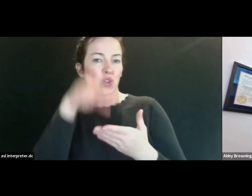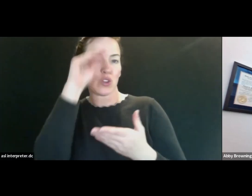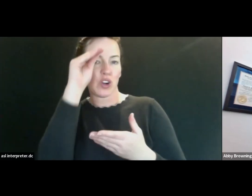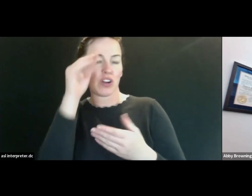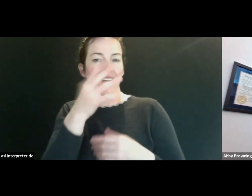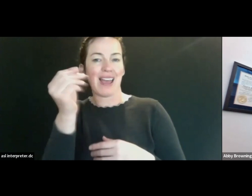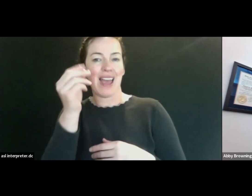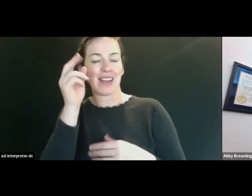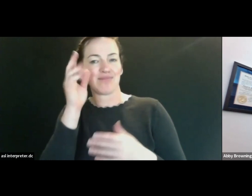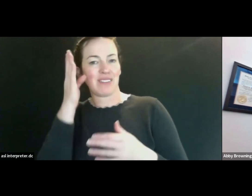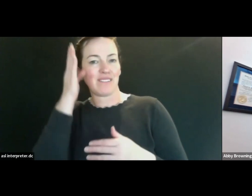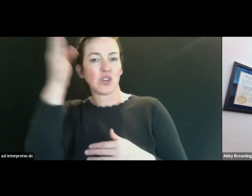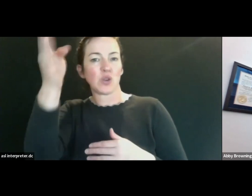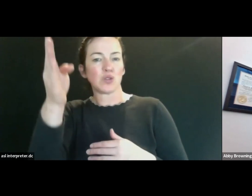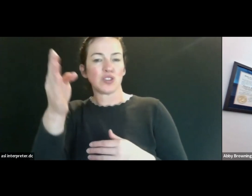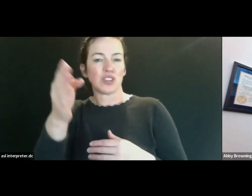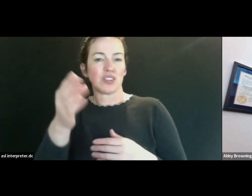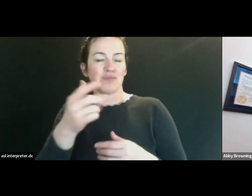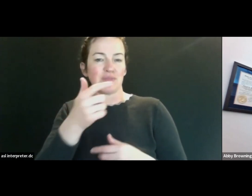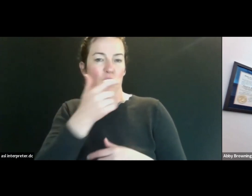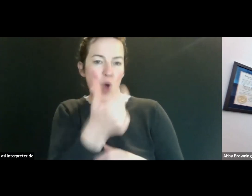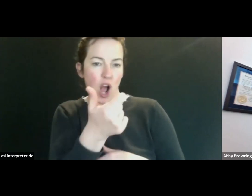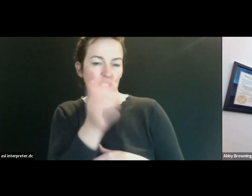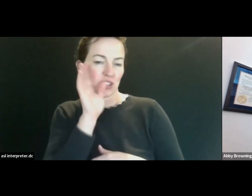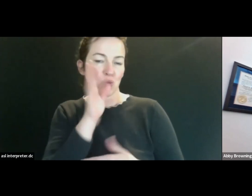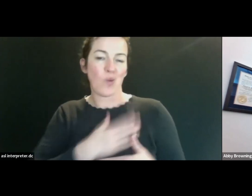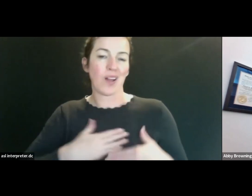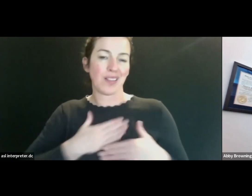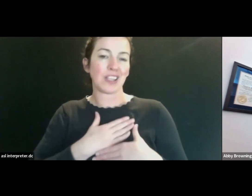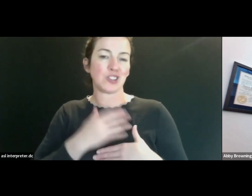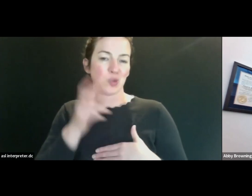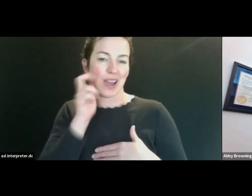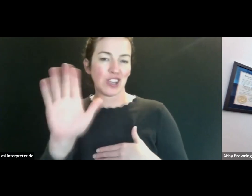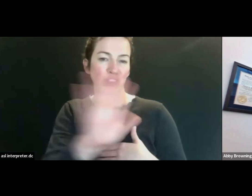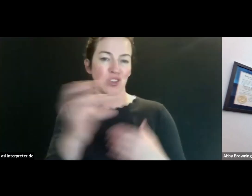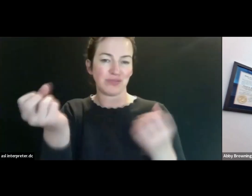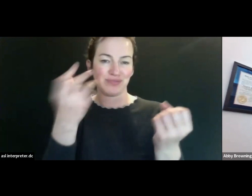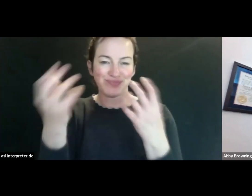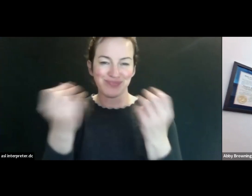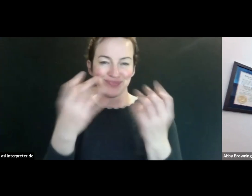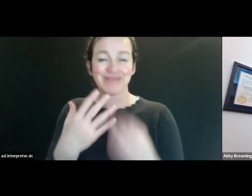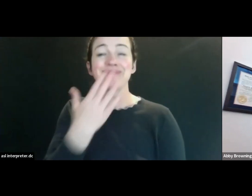video afterwards to hear the discussions that take place. So thank you. No, thank you, Abby.